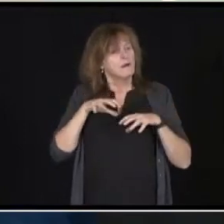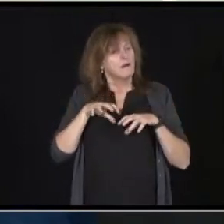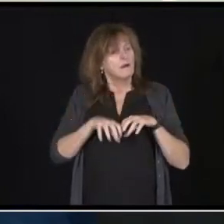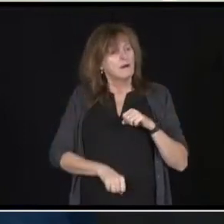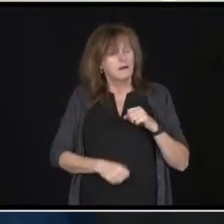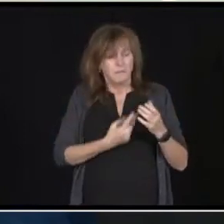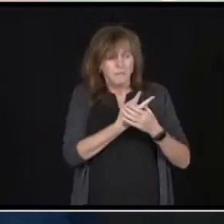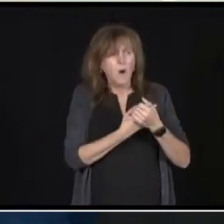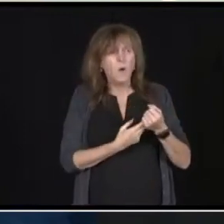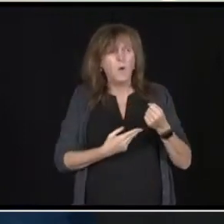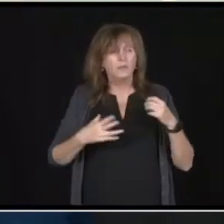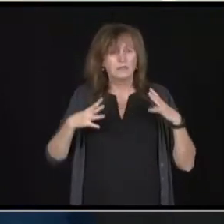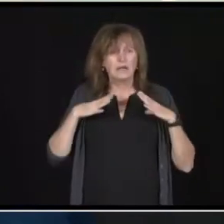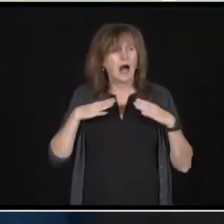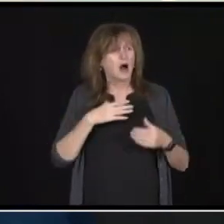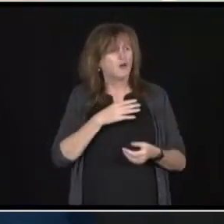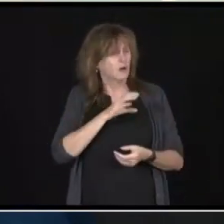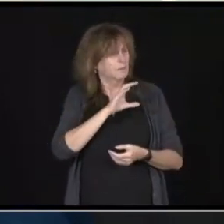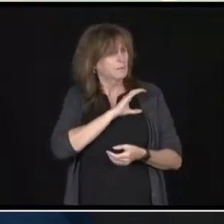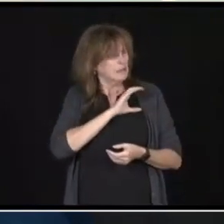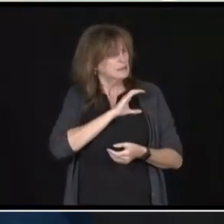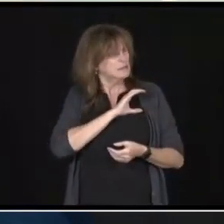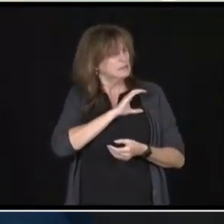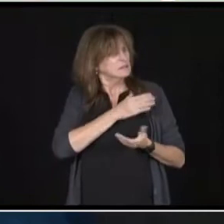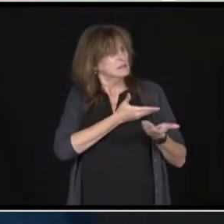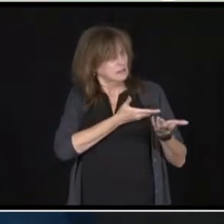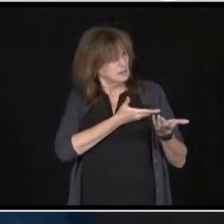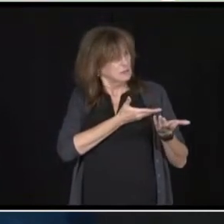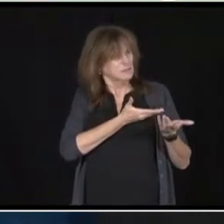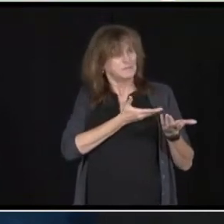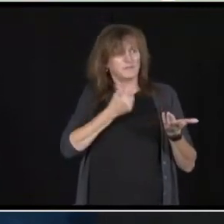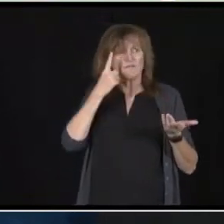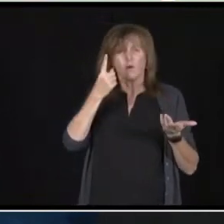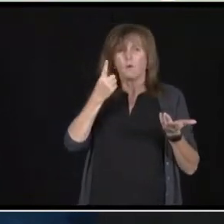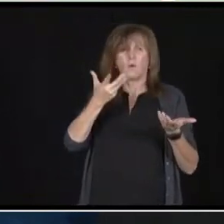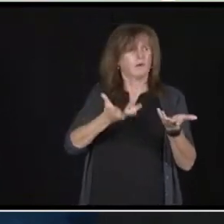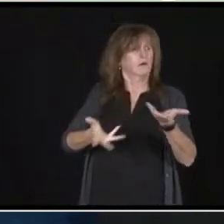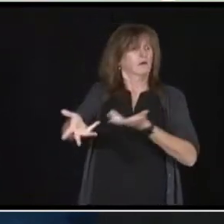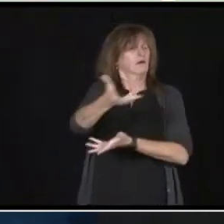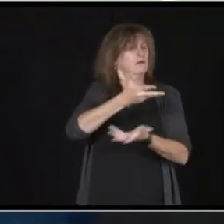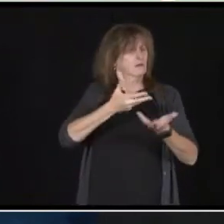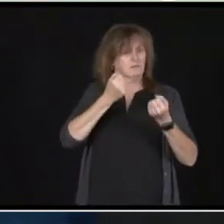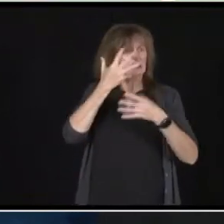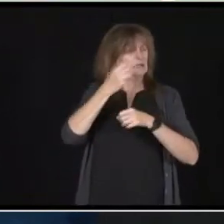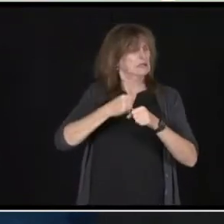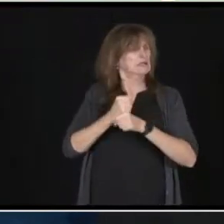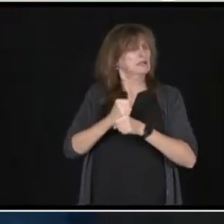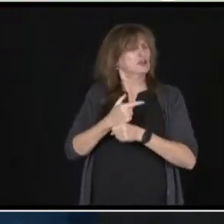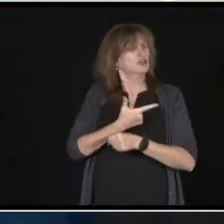By the way folks, I'm going to pay you a visit come outside of the gym, obviously. That is heartbreaking.